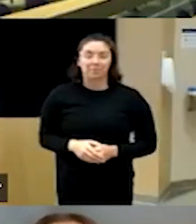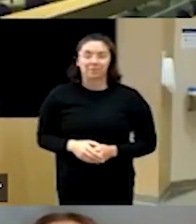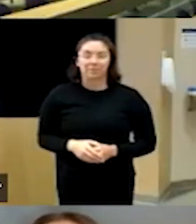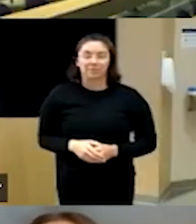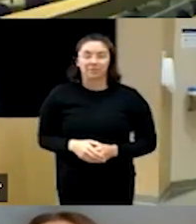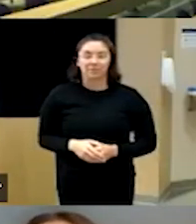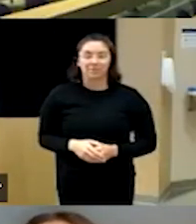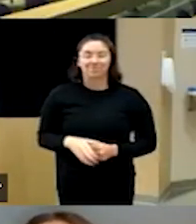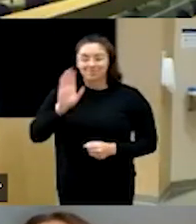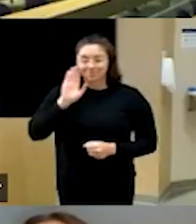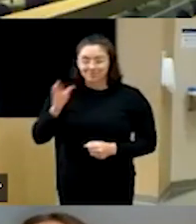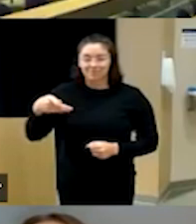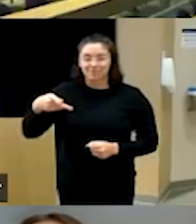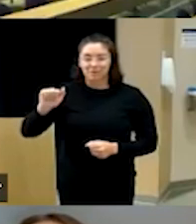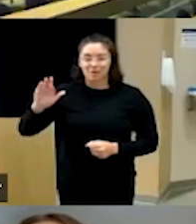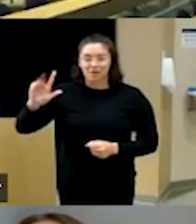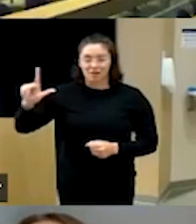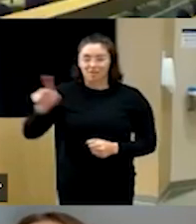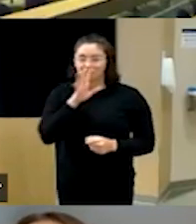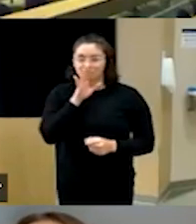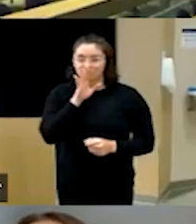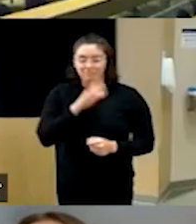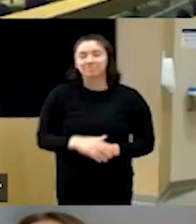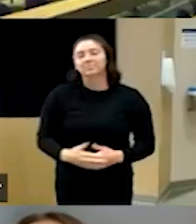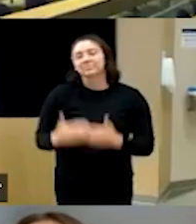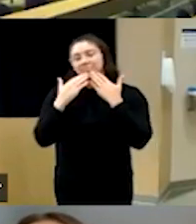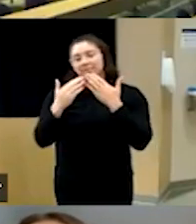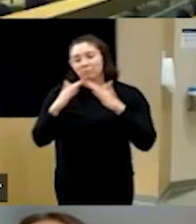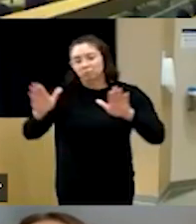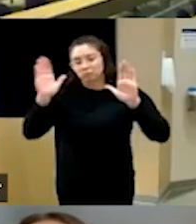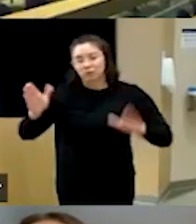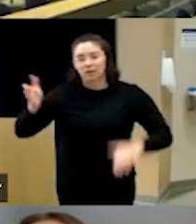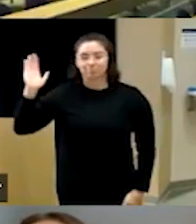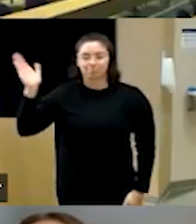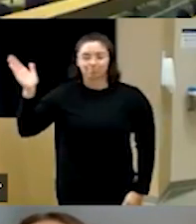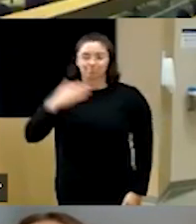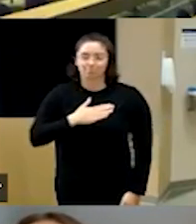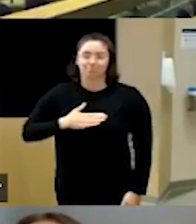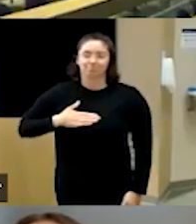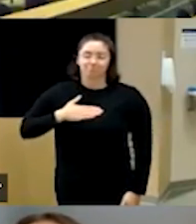yes um thank you for the great talk as usual um I just have a quick question